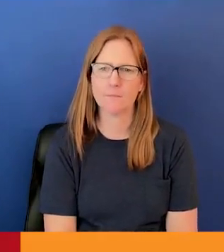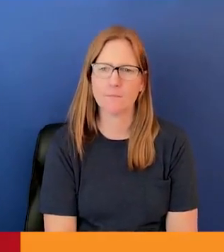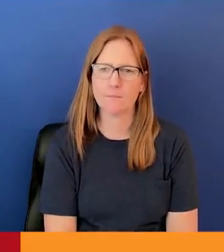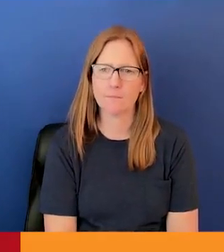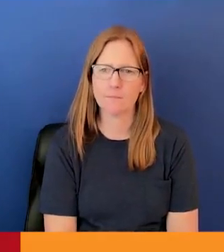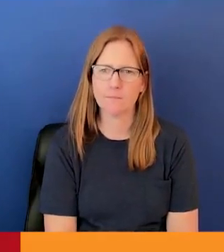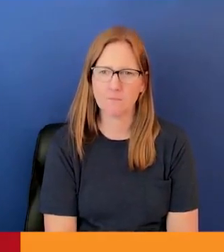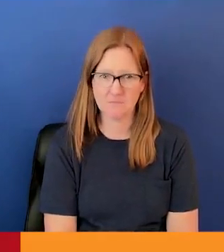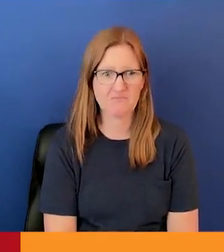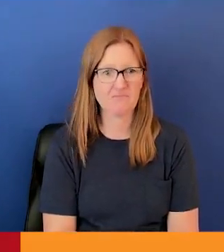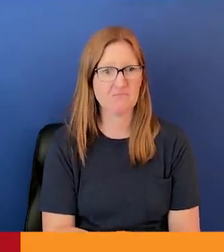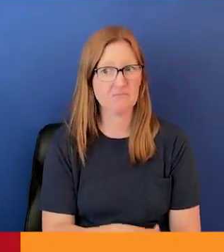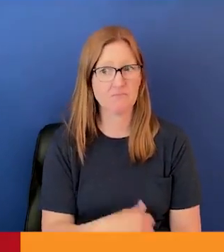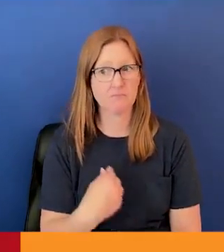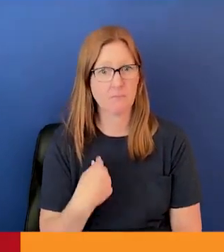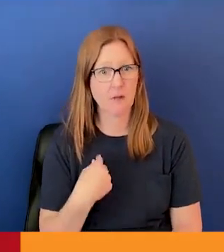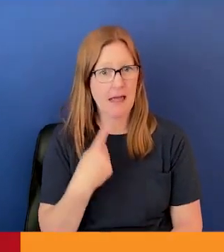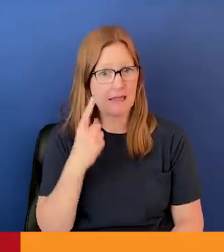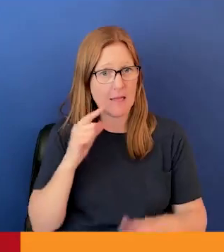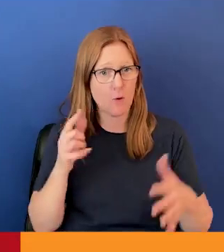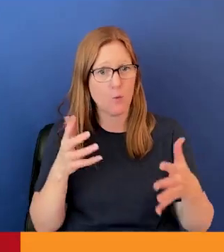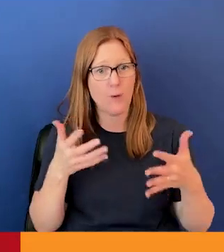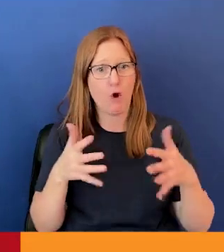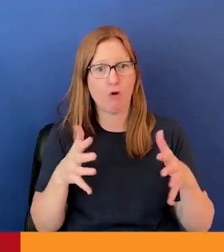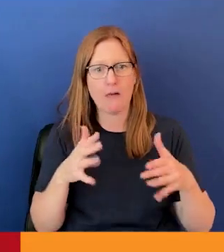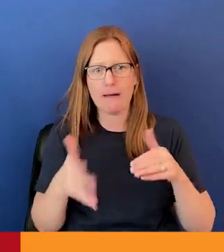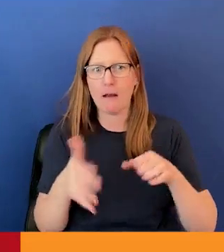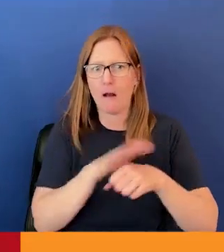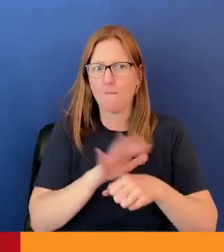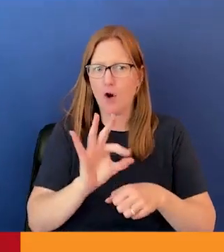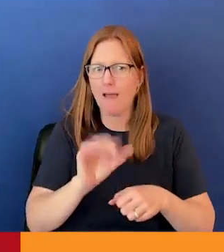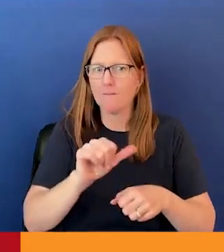I think we've covered the other slide on the FAQs.